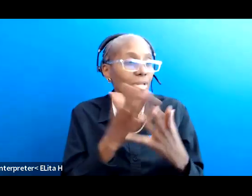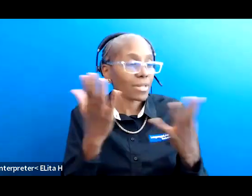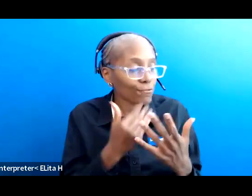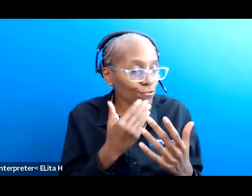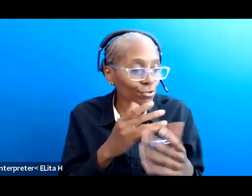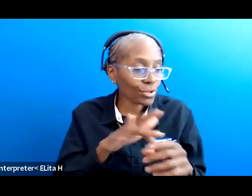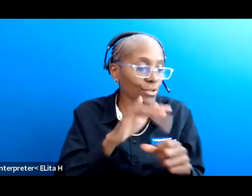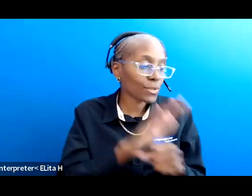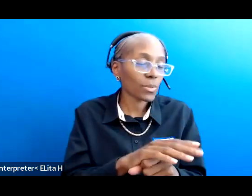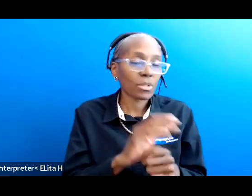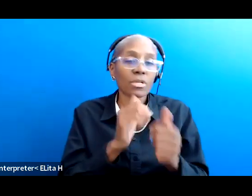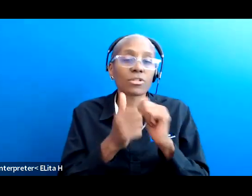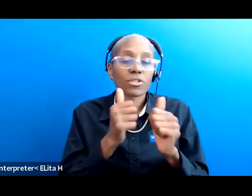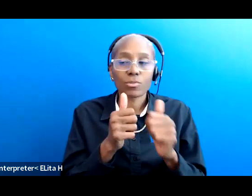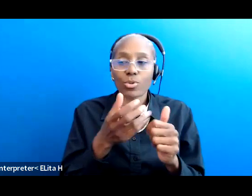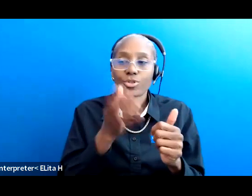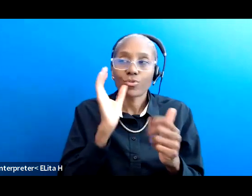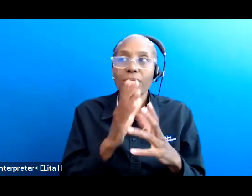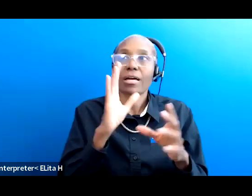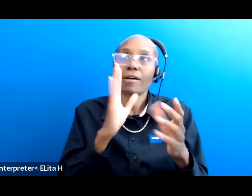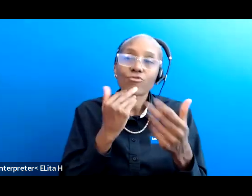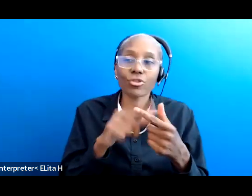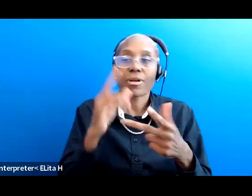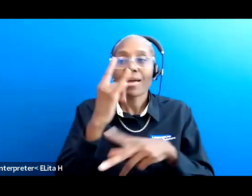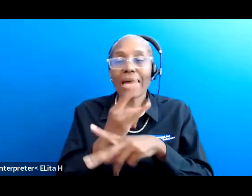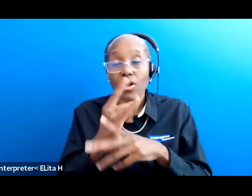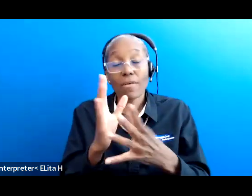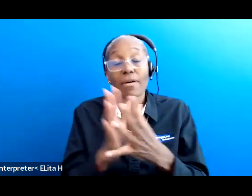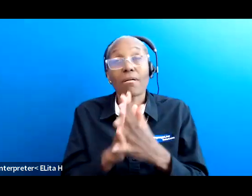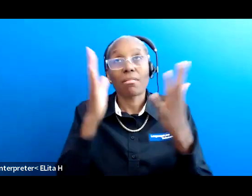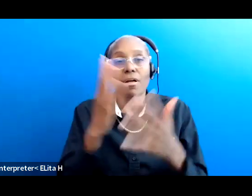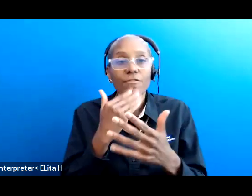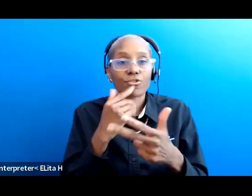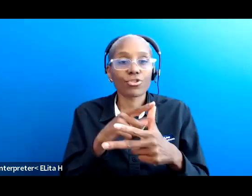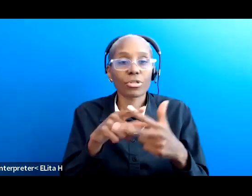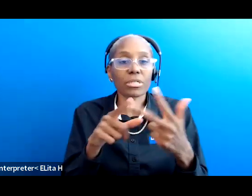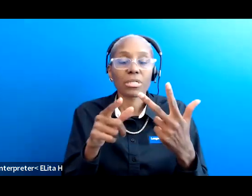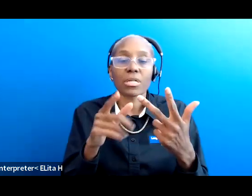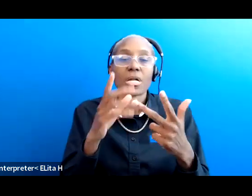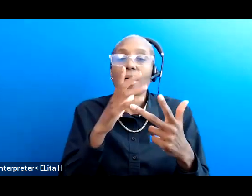Sports drinks has a lot of sugar in it. Alcohol has a tremendous amount of sugar. It's all coming out through your urine.